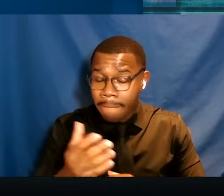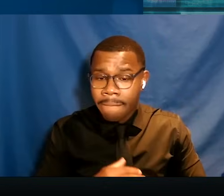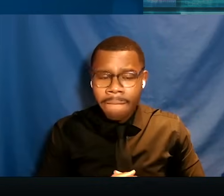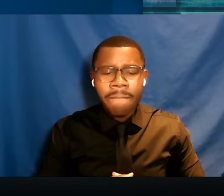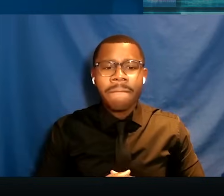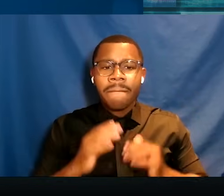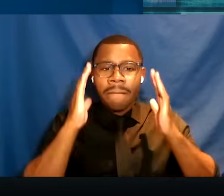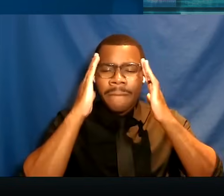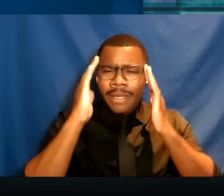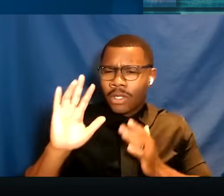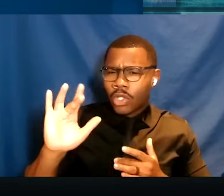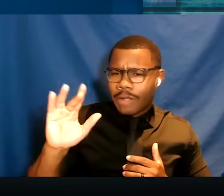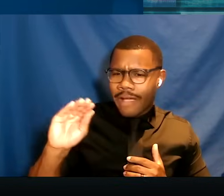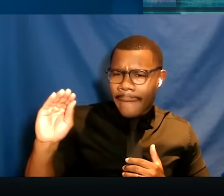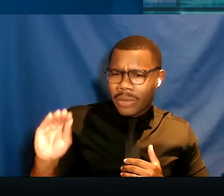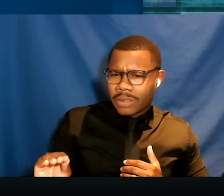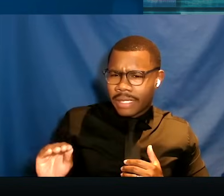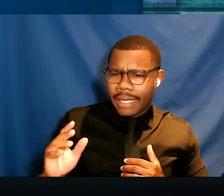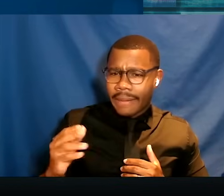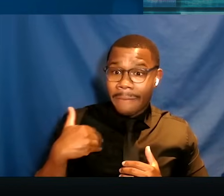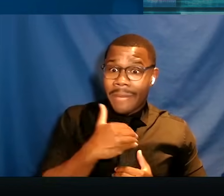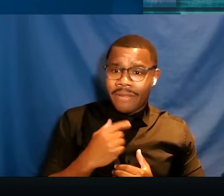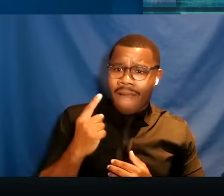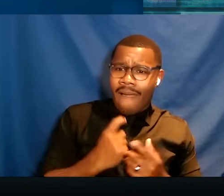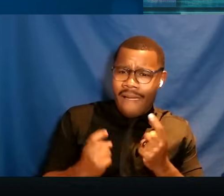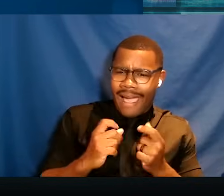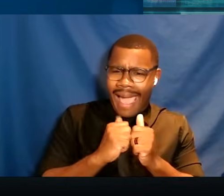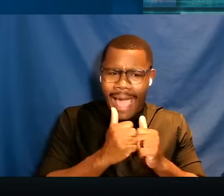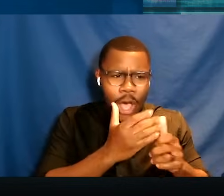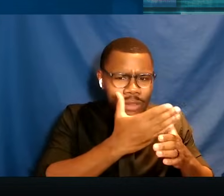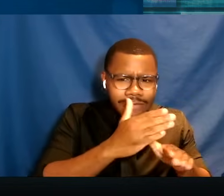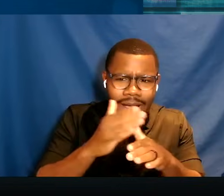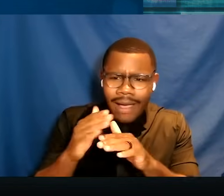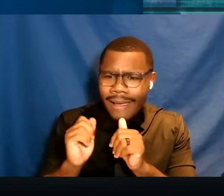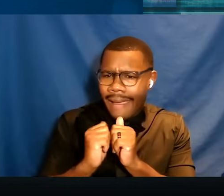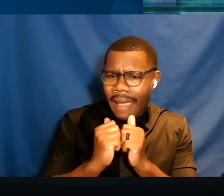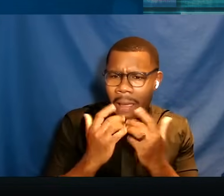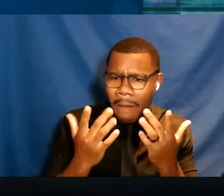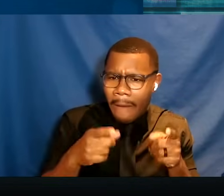about that 25%, how it's gonna be divvied up, what's gonna happen. And because that all came together towards